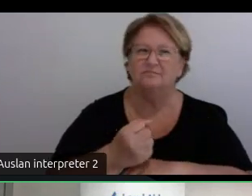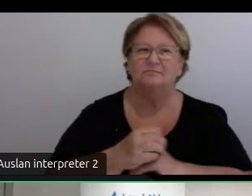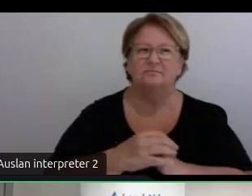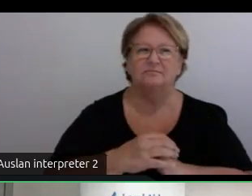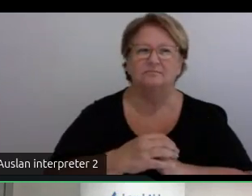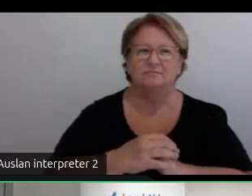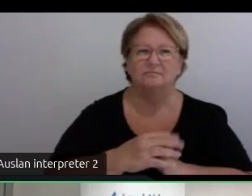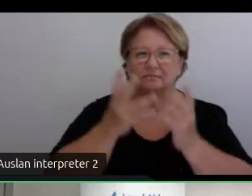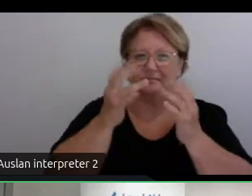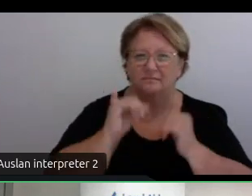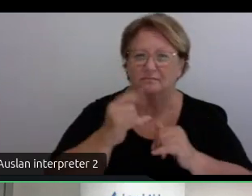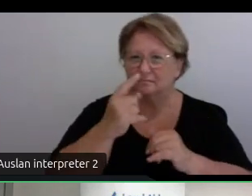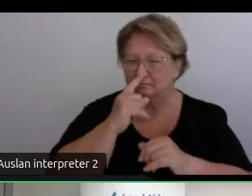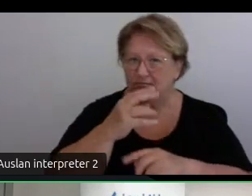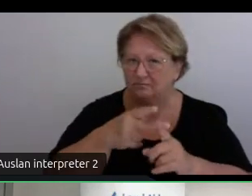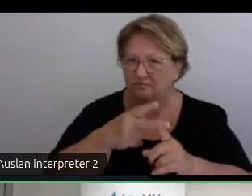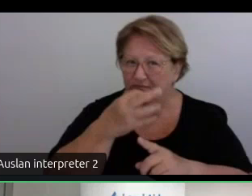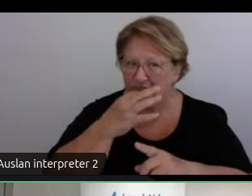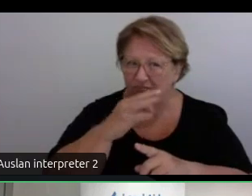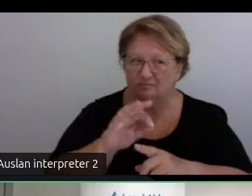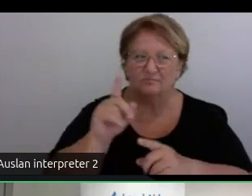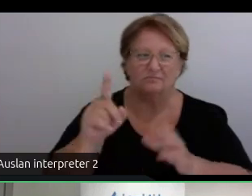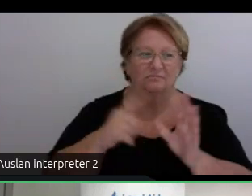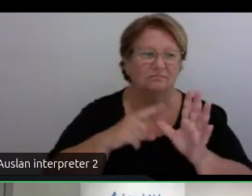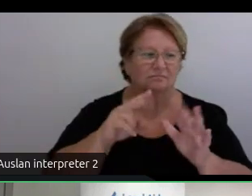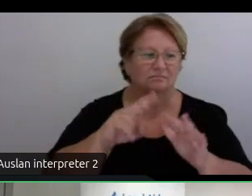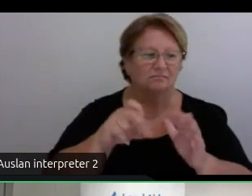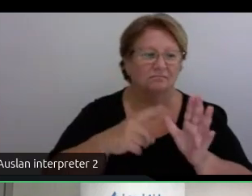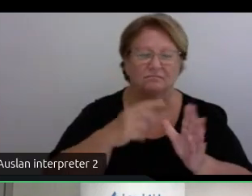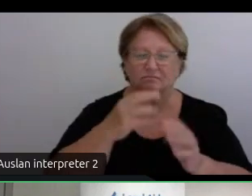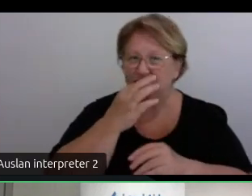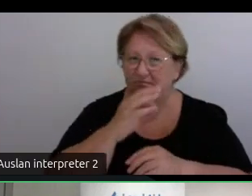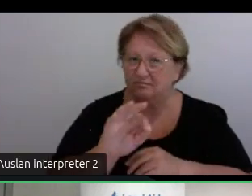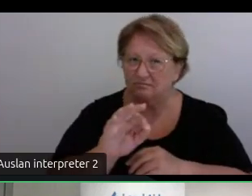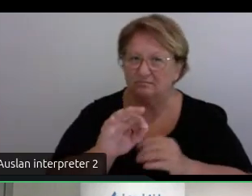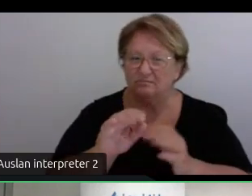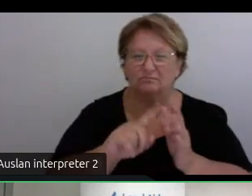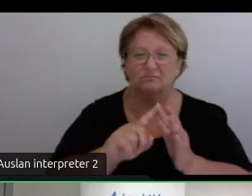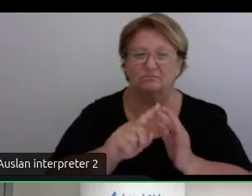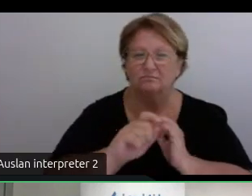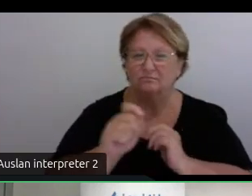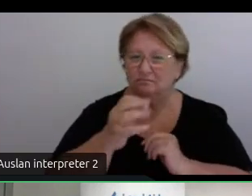and Legal Aid lawyers who will do it for free. Going to APRA is free, making an insurance claim is free.